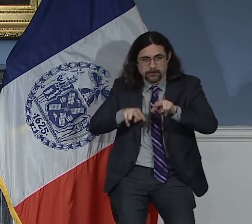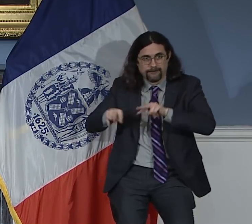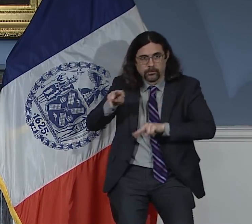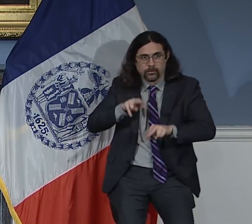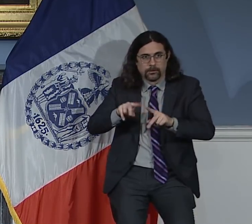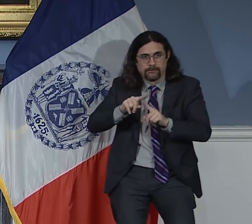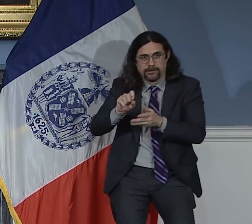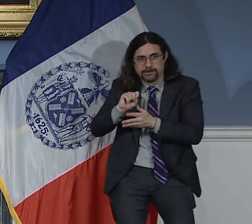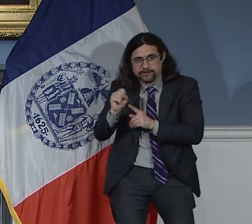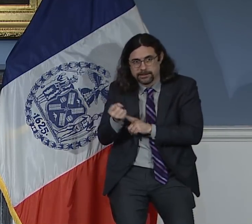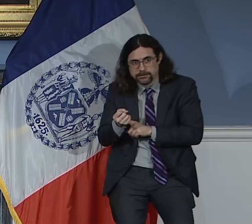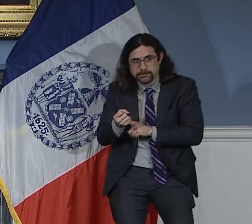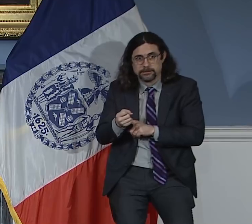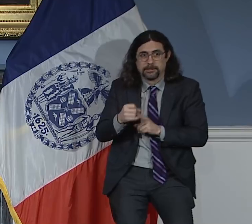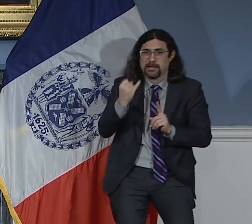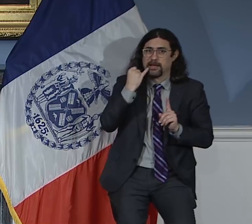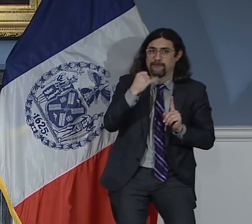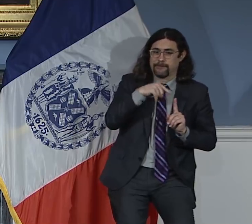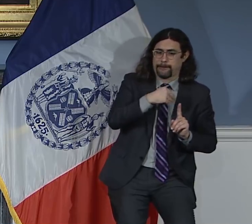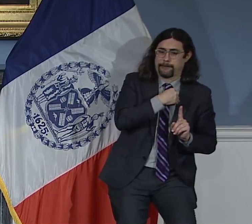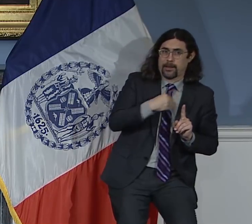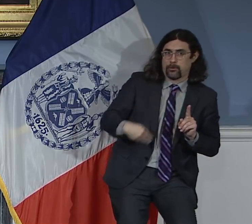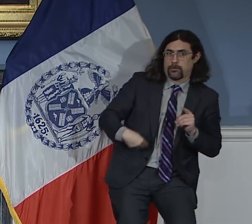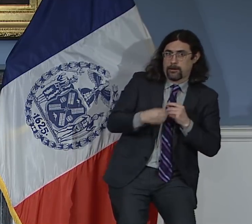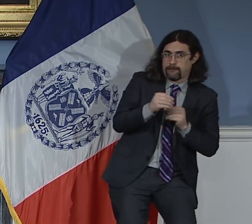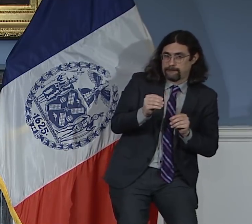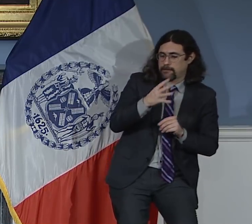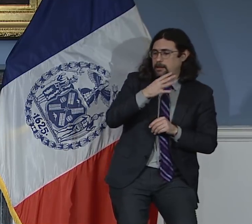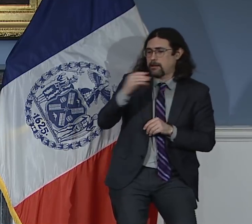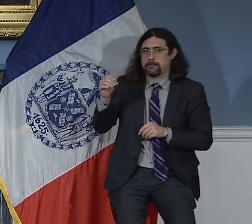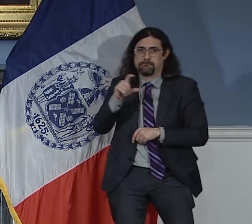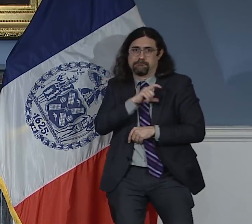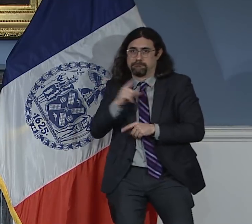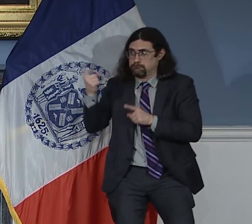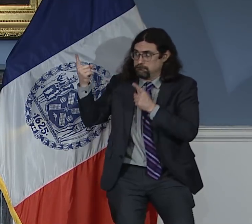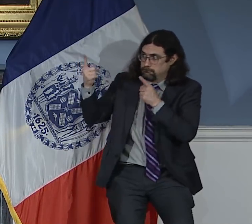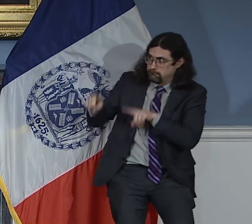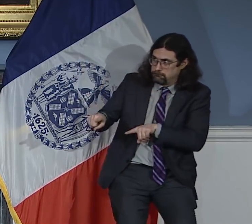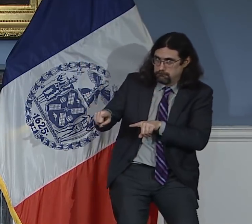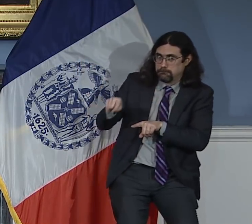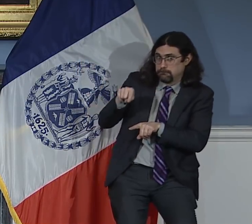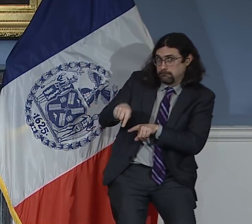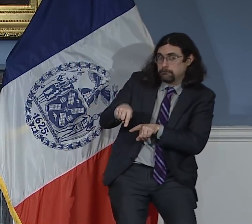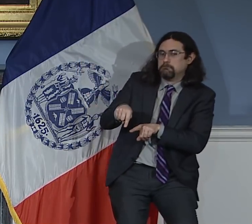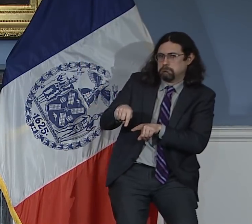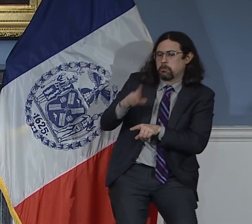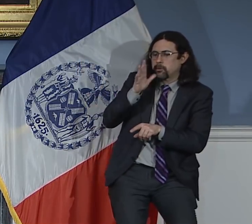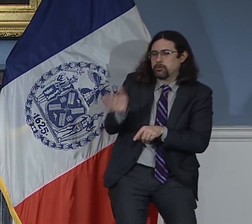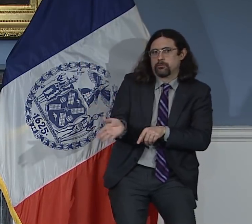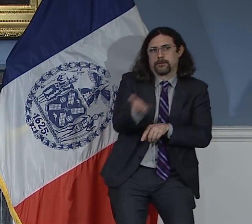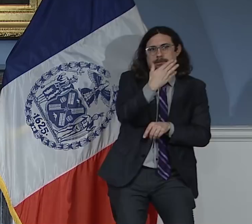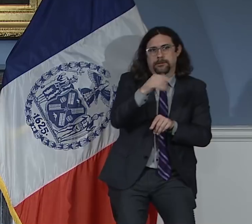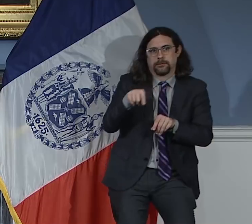AS THEYEA RCH AGREMEENTWE, STA TRTHEP ROSSCE TO RELEASE THEM.